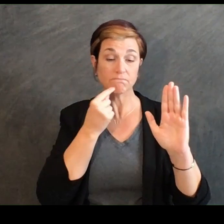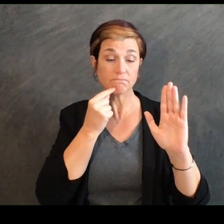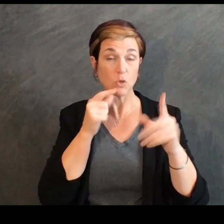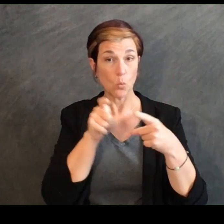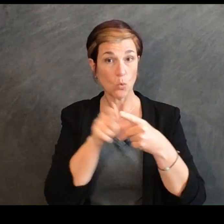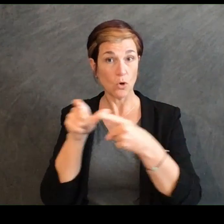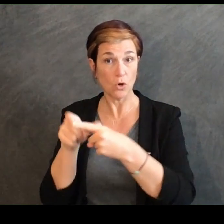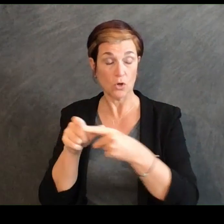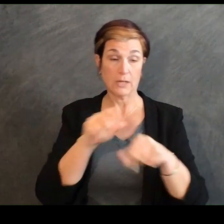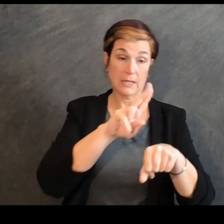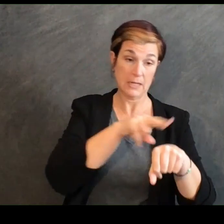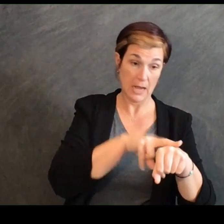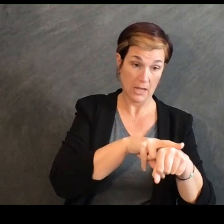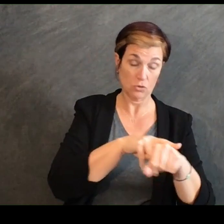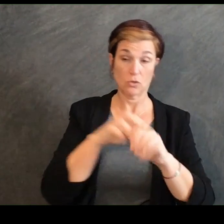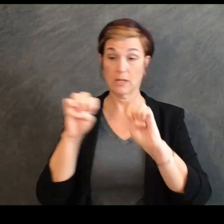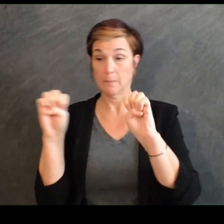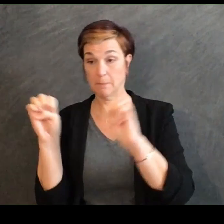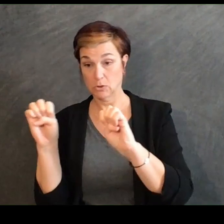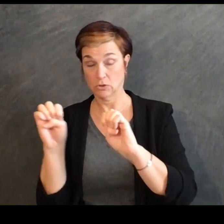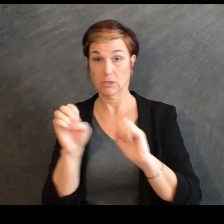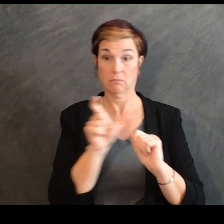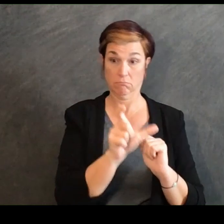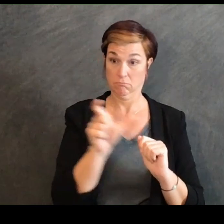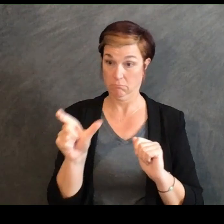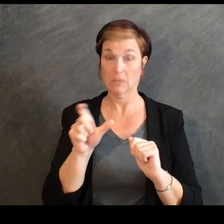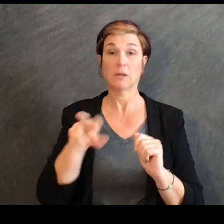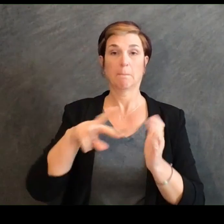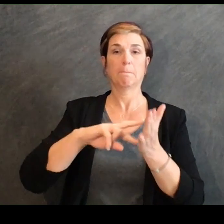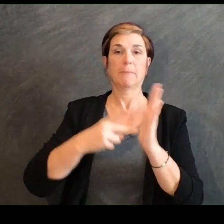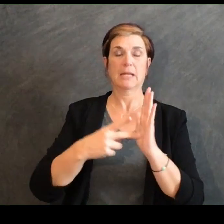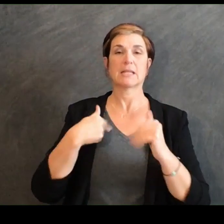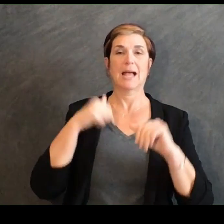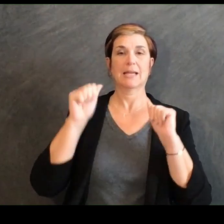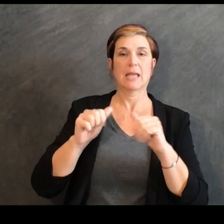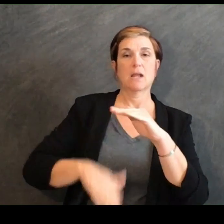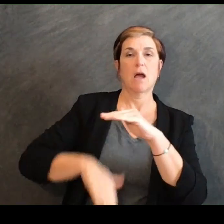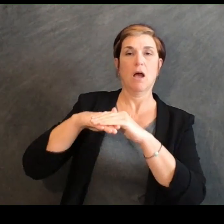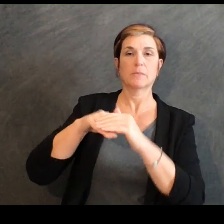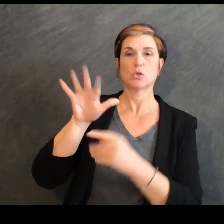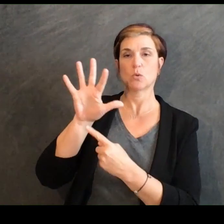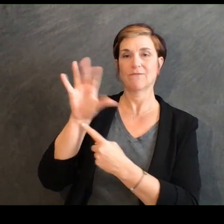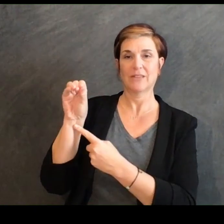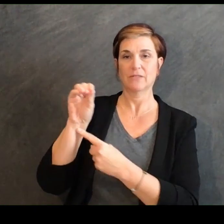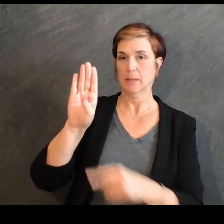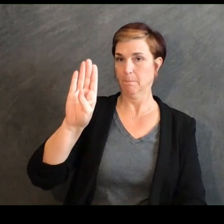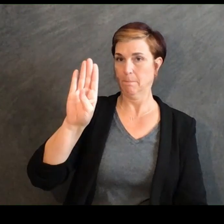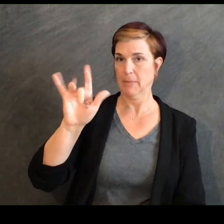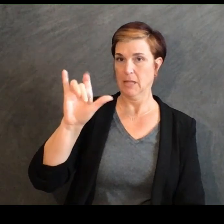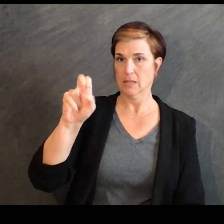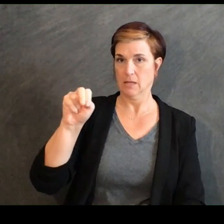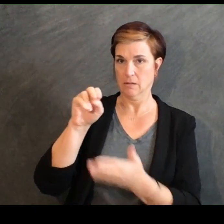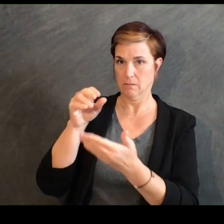open up access to up to fifty billion dollars of very importantly very